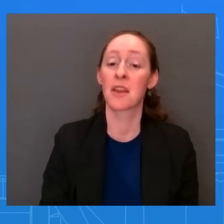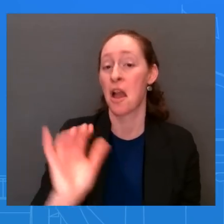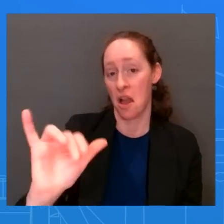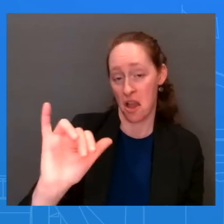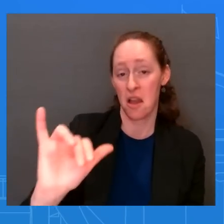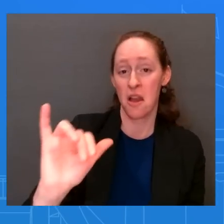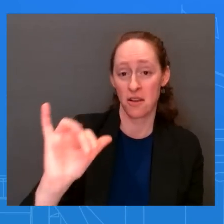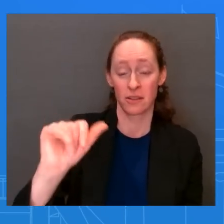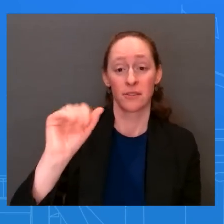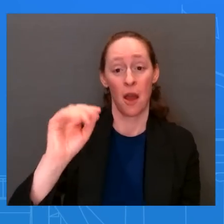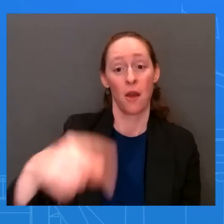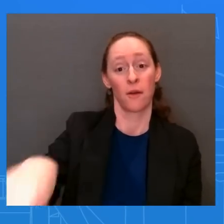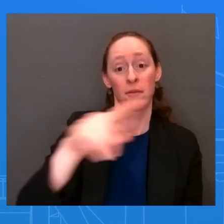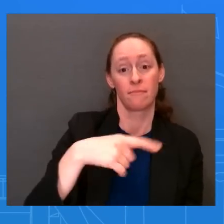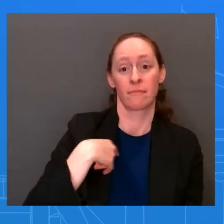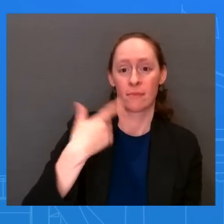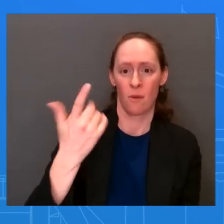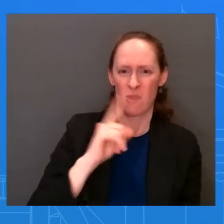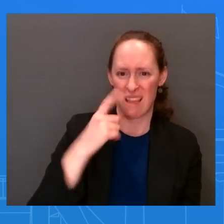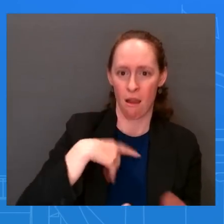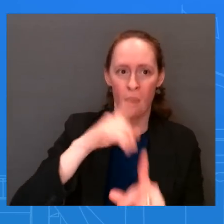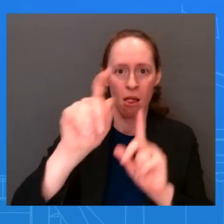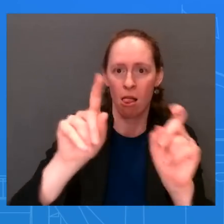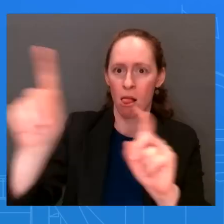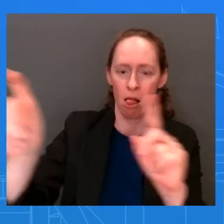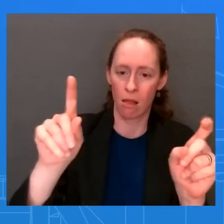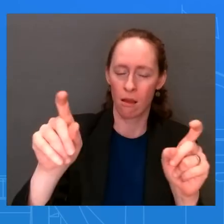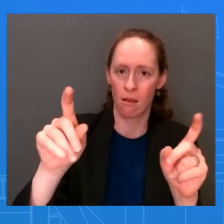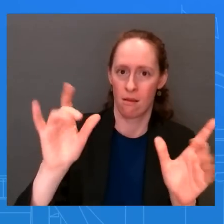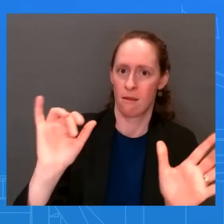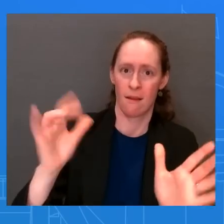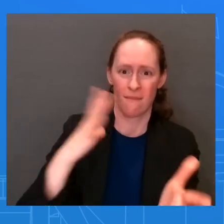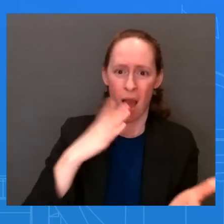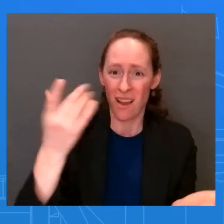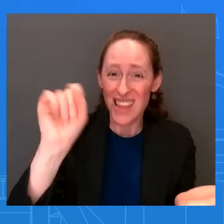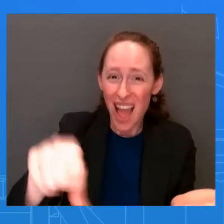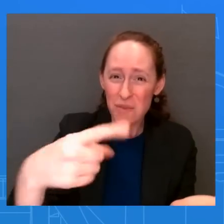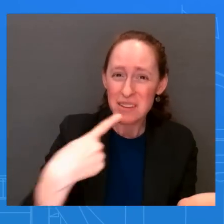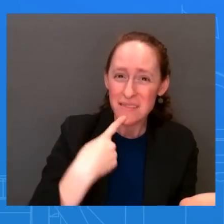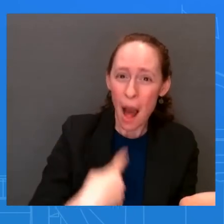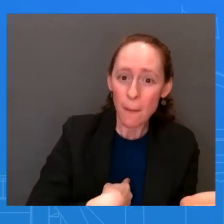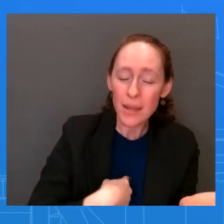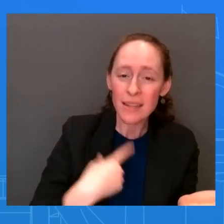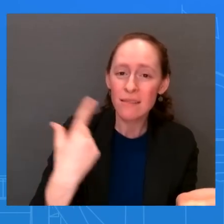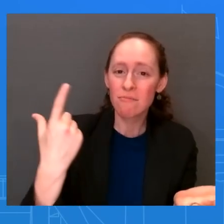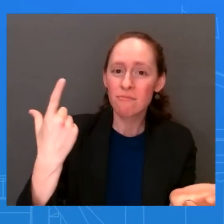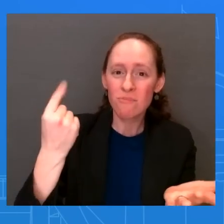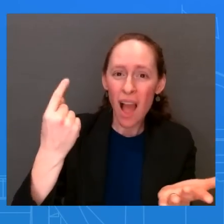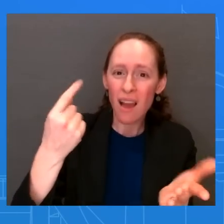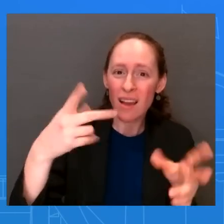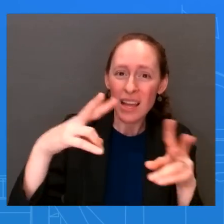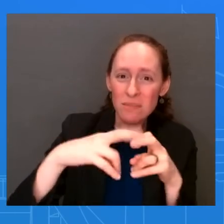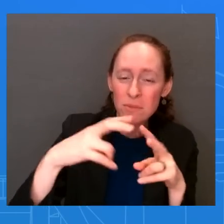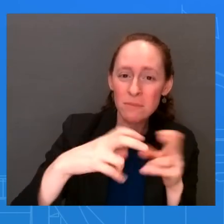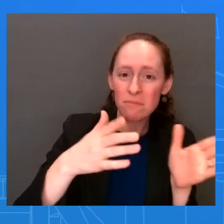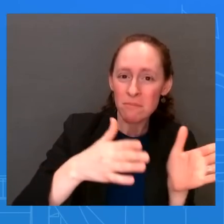Can you tell us if there's any sort of assessment that has been planned or launched to determine if national security has been jeopardized at all?